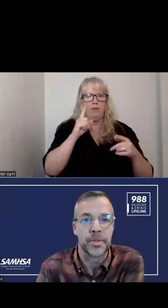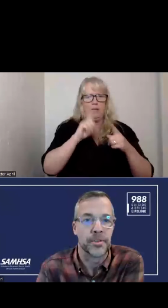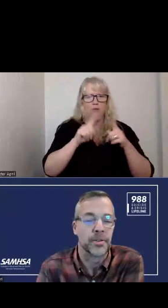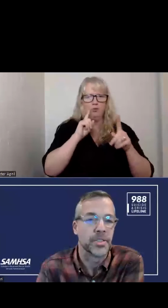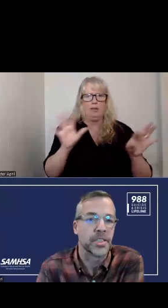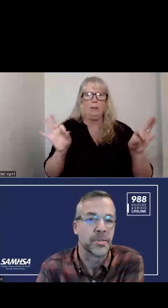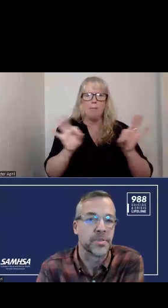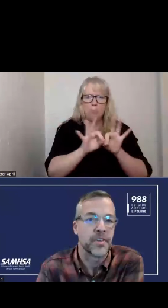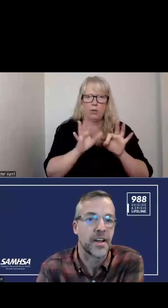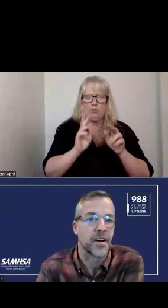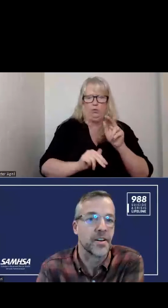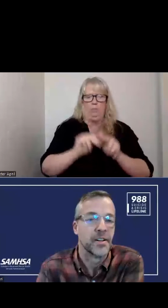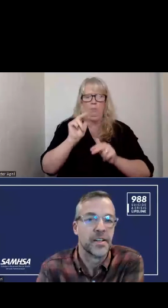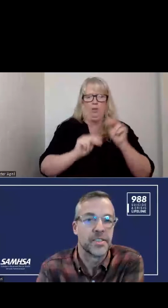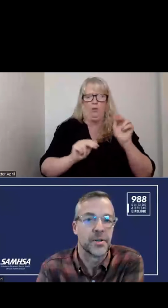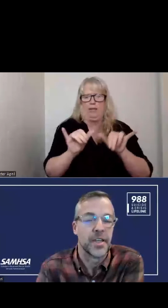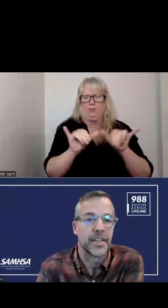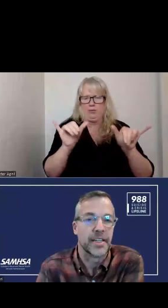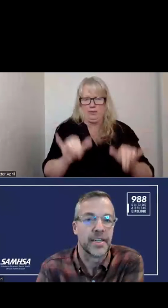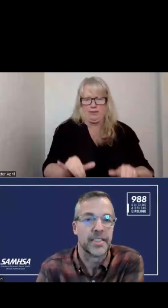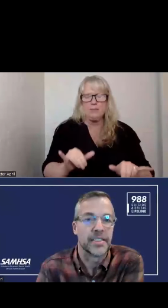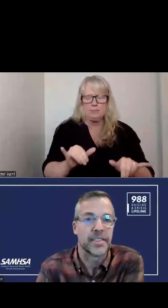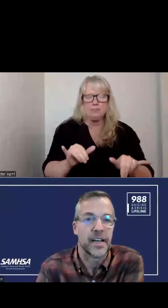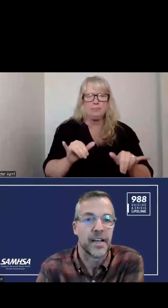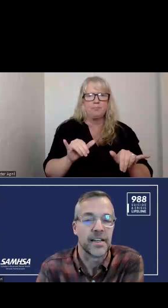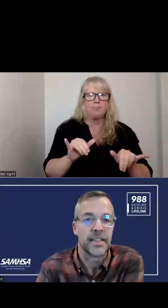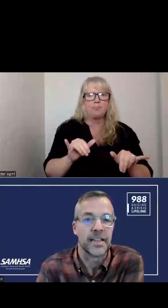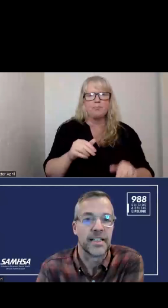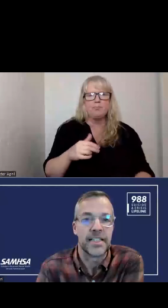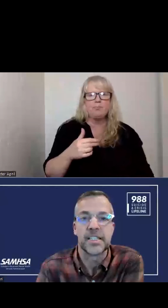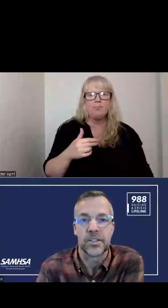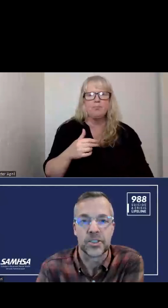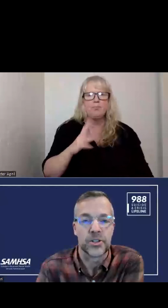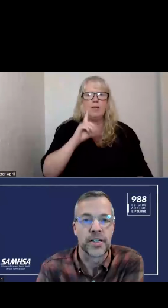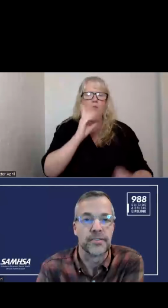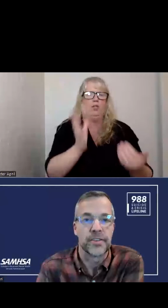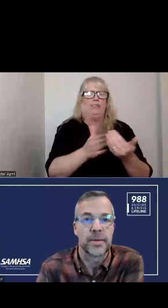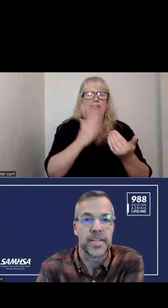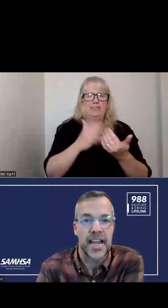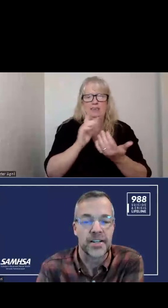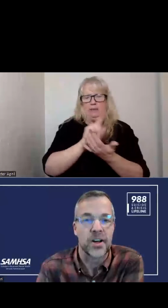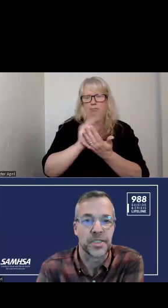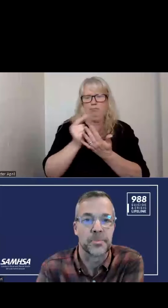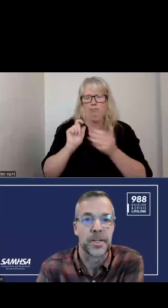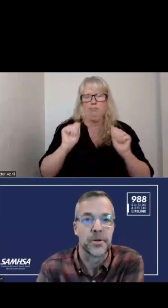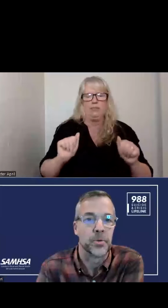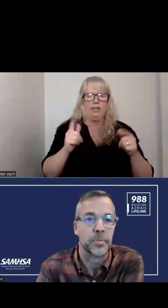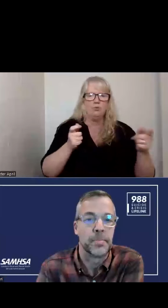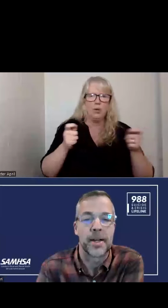WE BUILD THAT THOSE SYSTEMS OF CARE SO IT IS AN EASY ALTERNATIVE TO HAND OFF SOMEBODY WHO IS